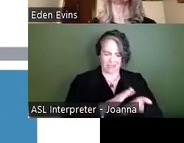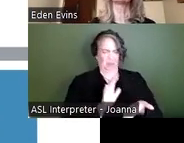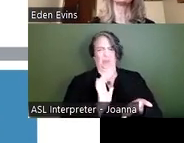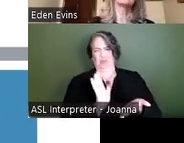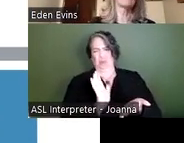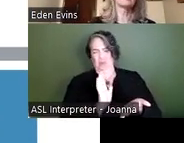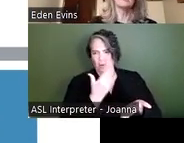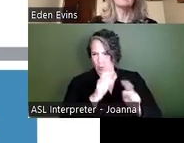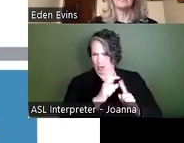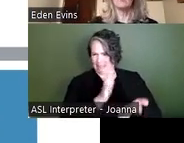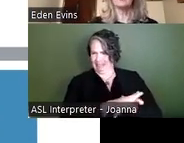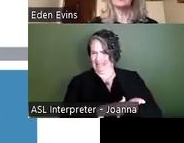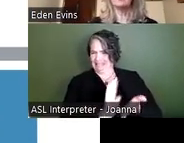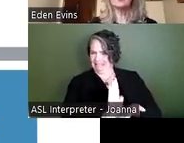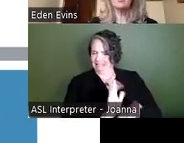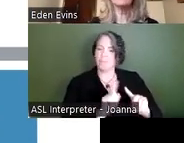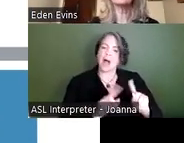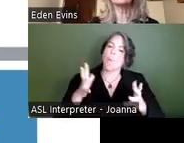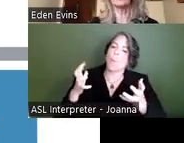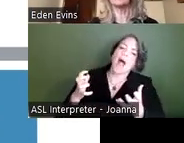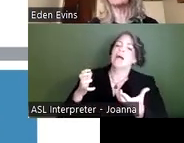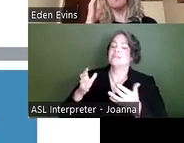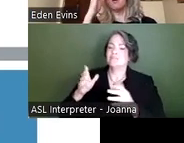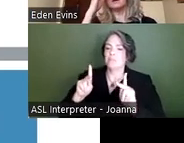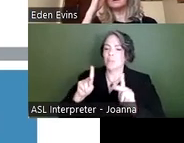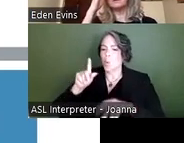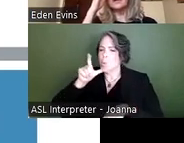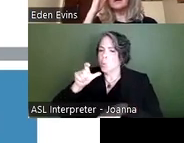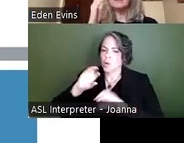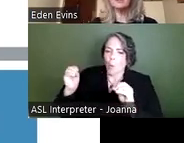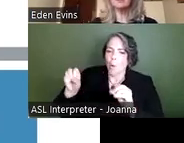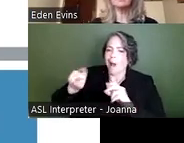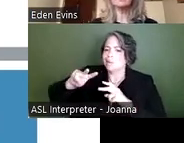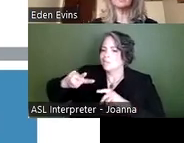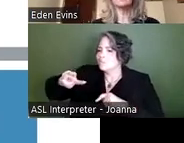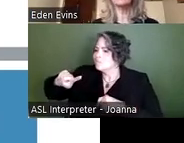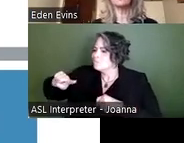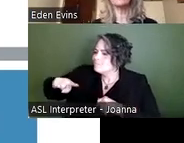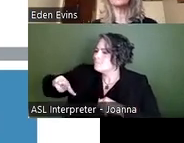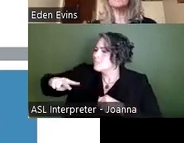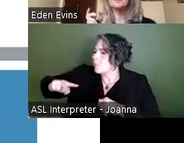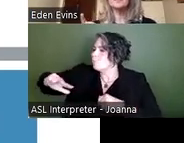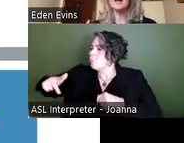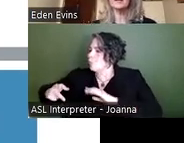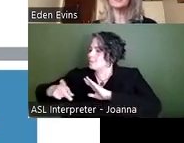in their study, they want good results. They want clear results and, sort of, simple designs,